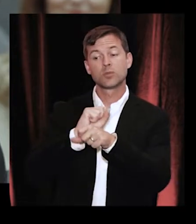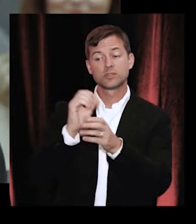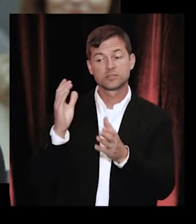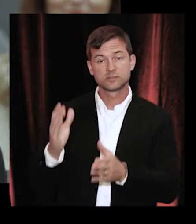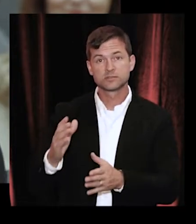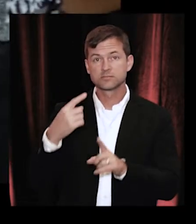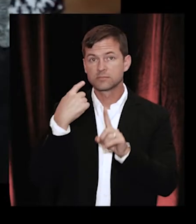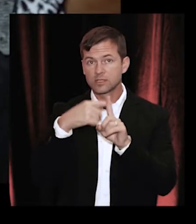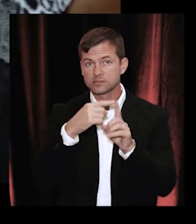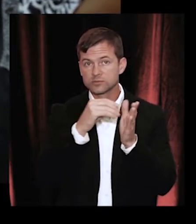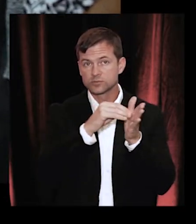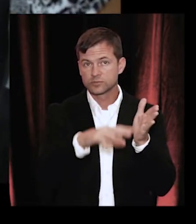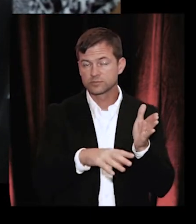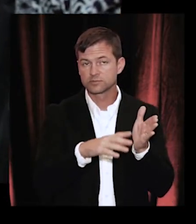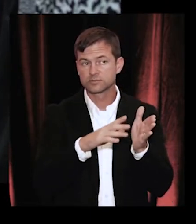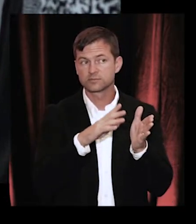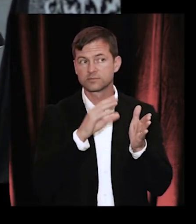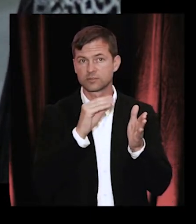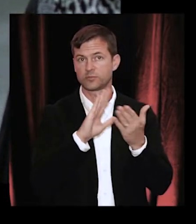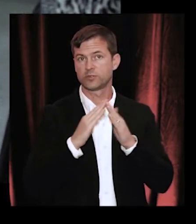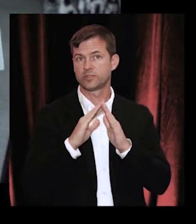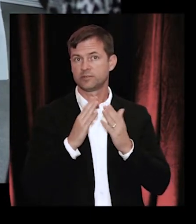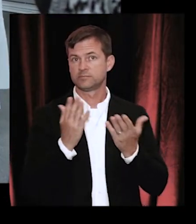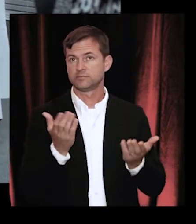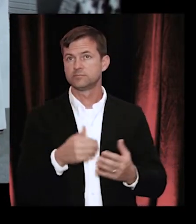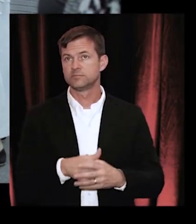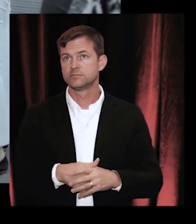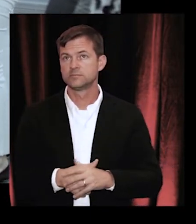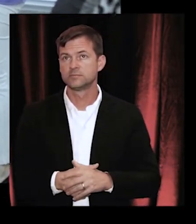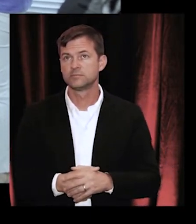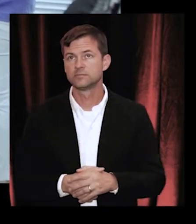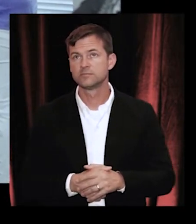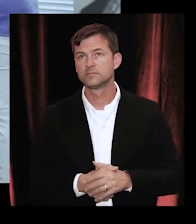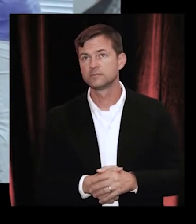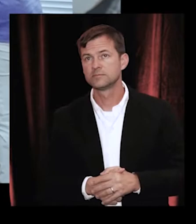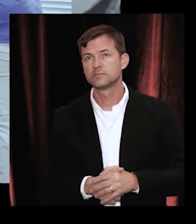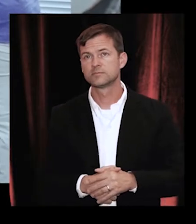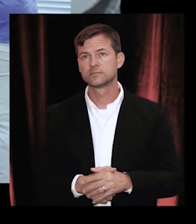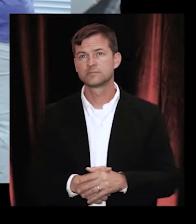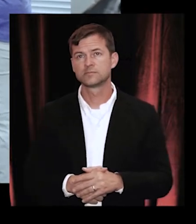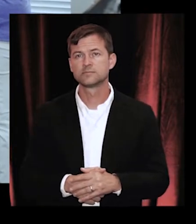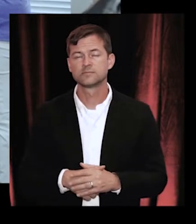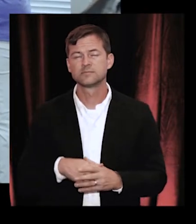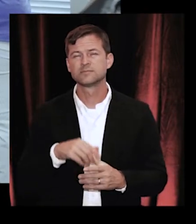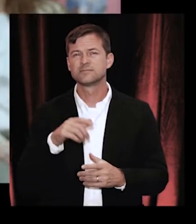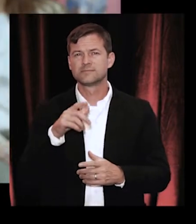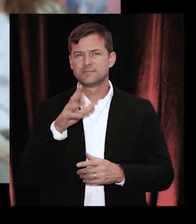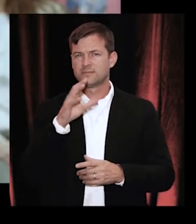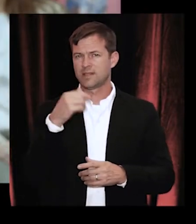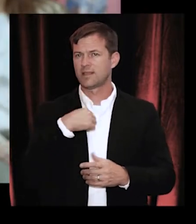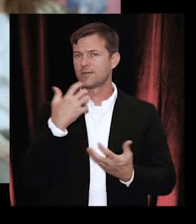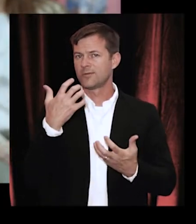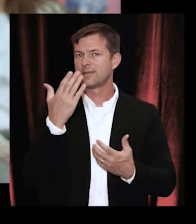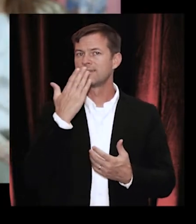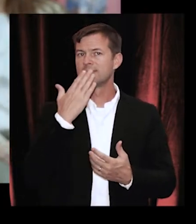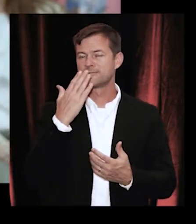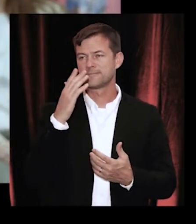but also our students and our community. I would like to thank the Governor's Committee